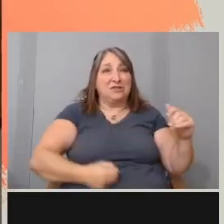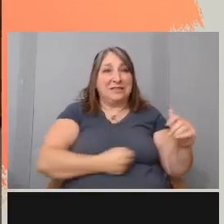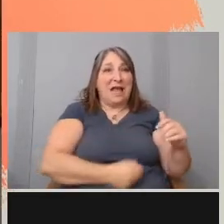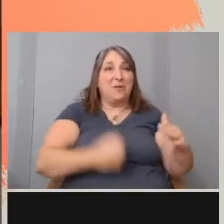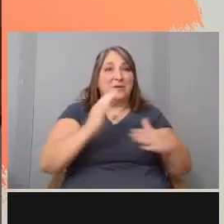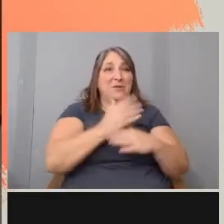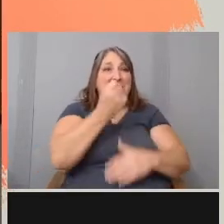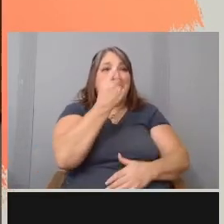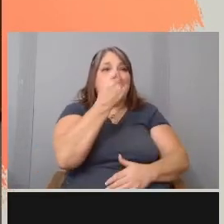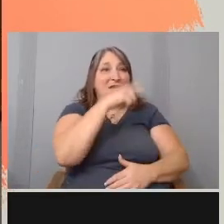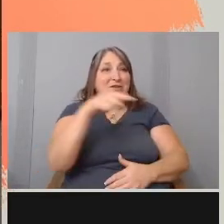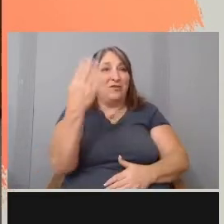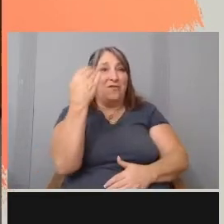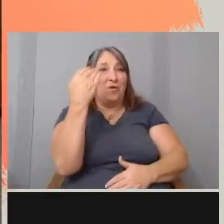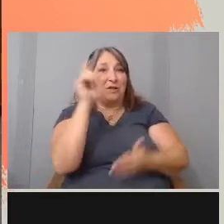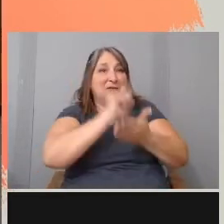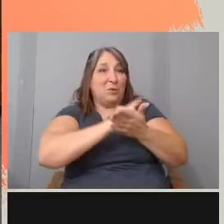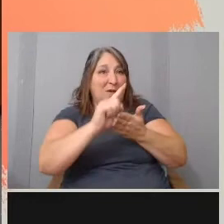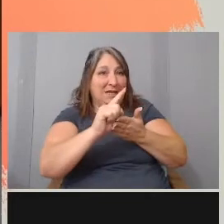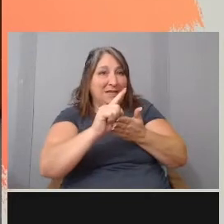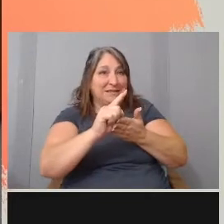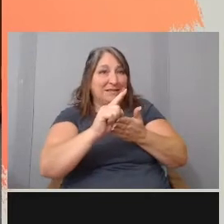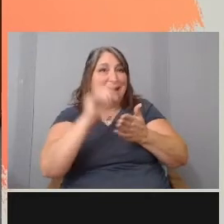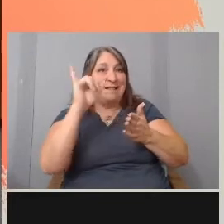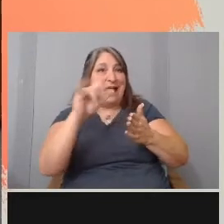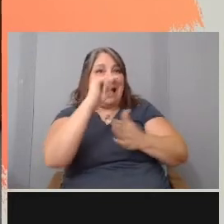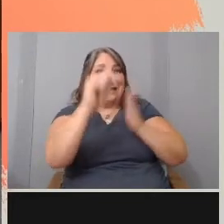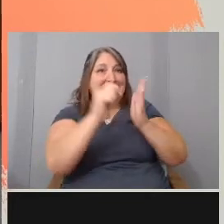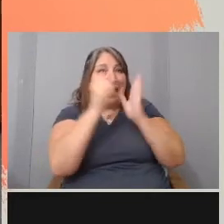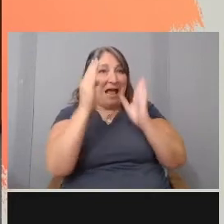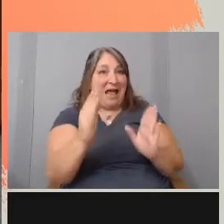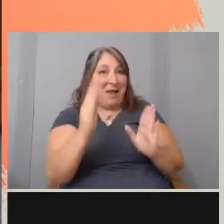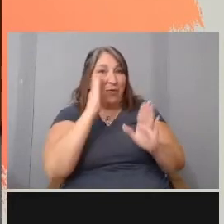That's where we offer every pregnant patient